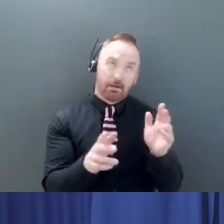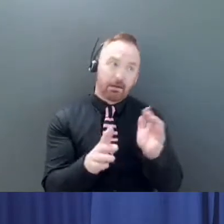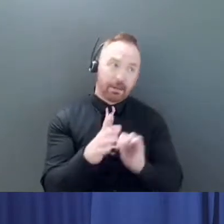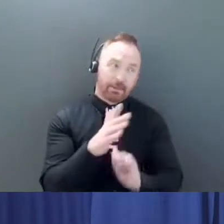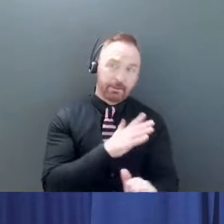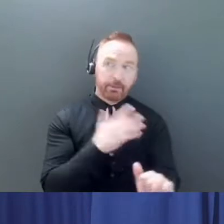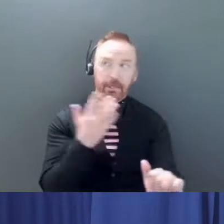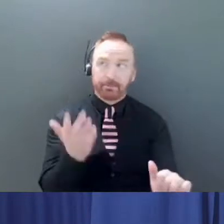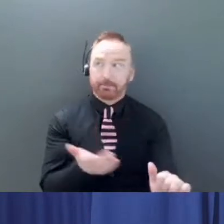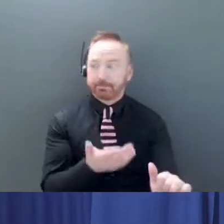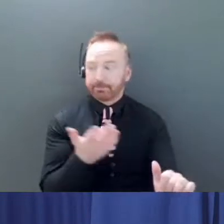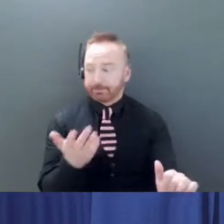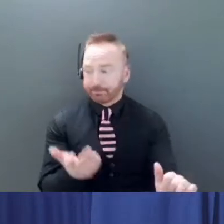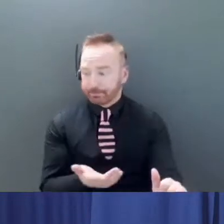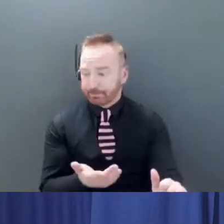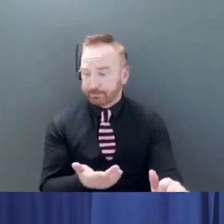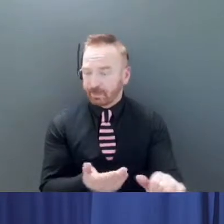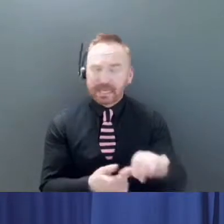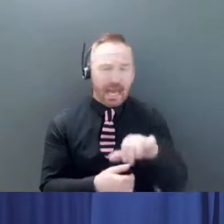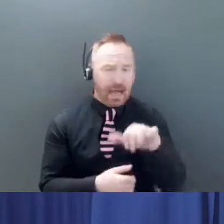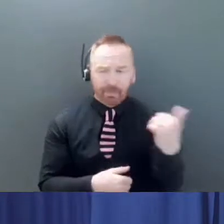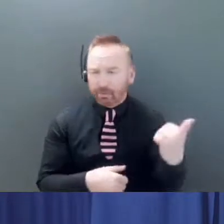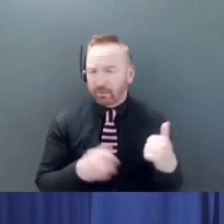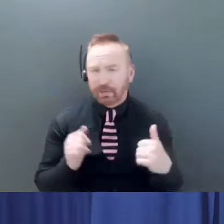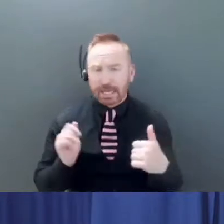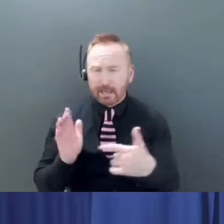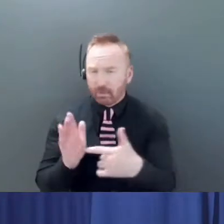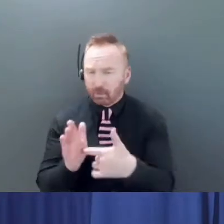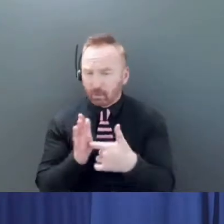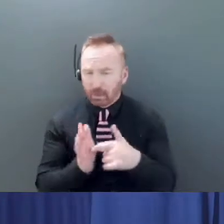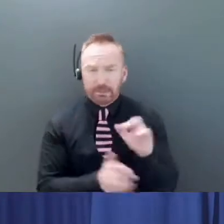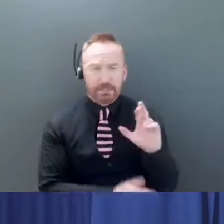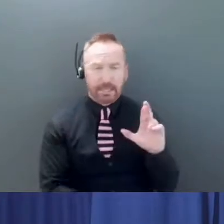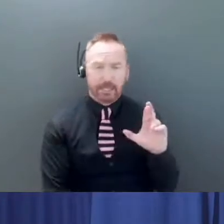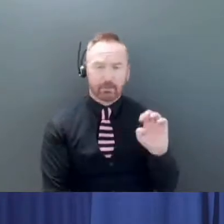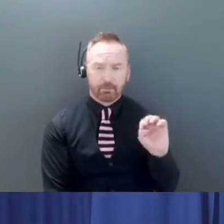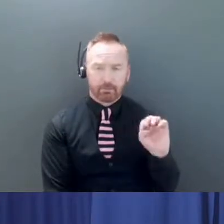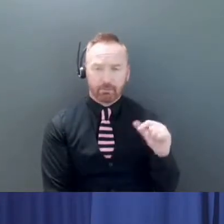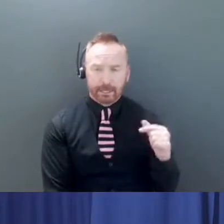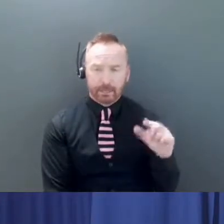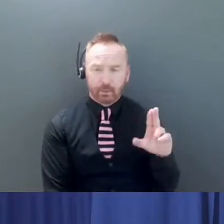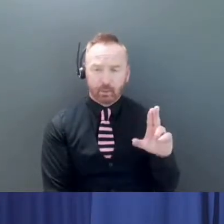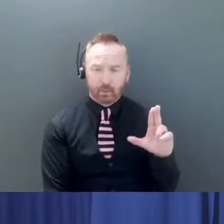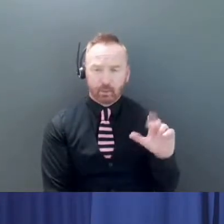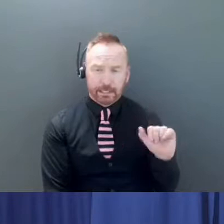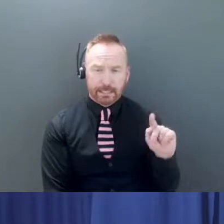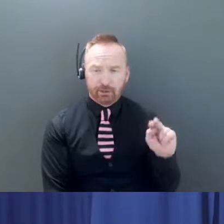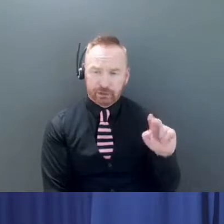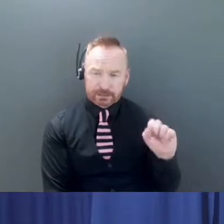that principals of hygiene and sanitation are followed. Thank you. John, do you have a second